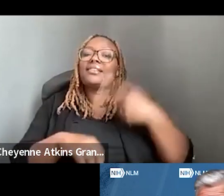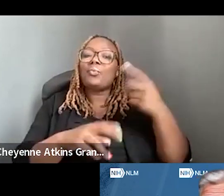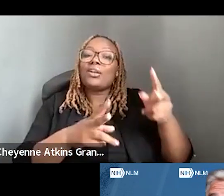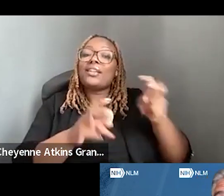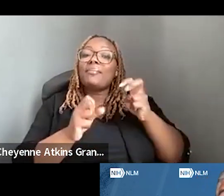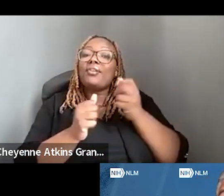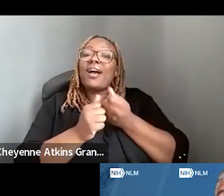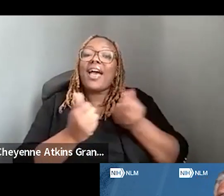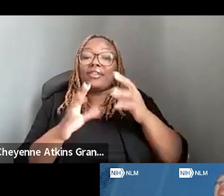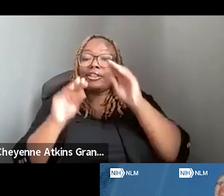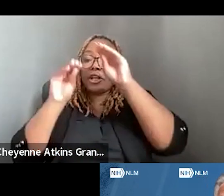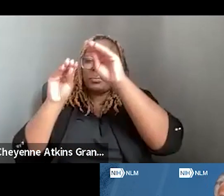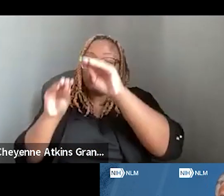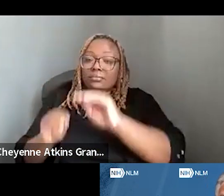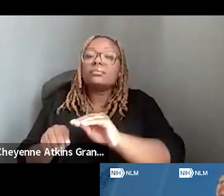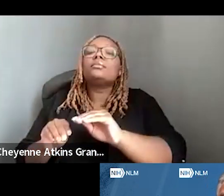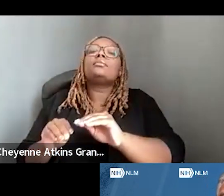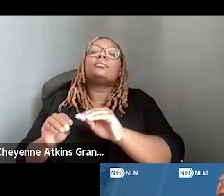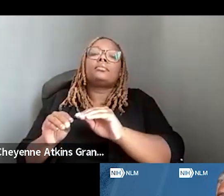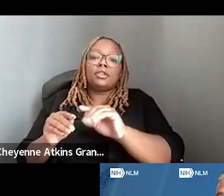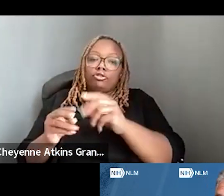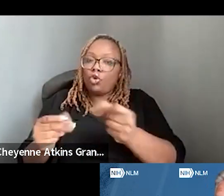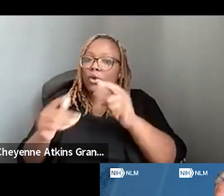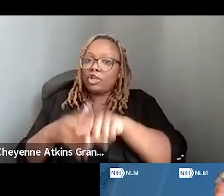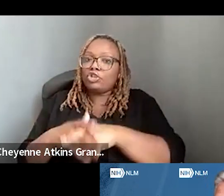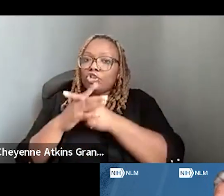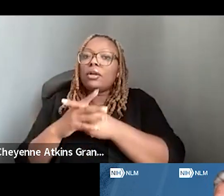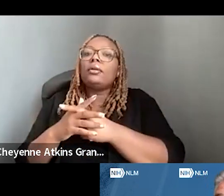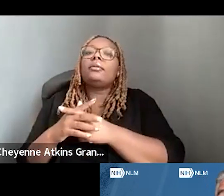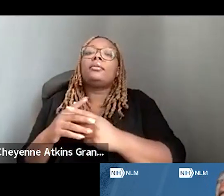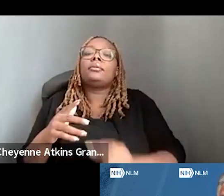Everything goes in, gets you off to a very quick start, and it's static.